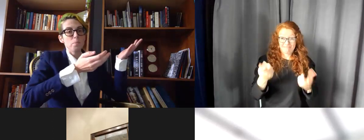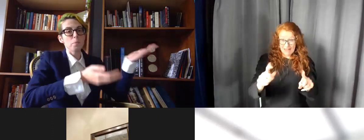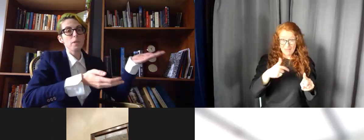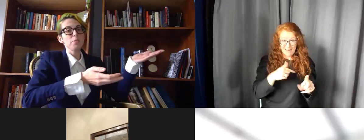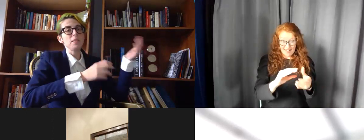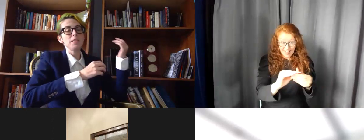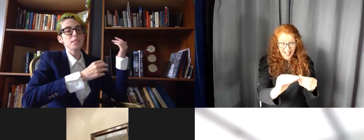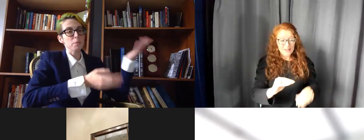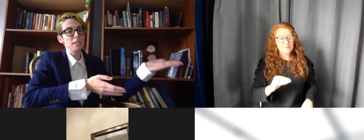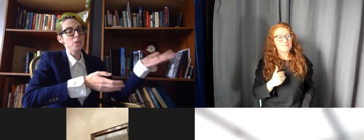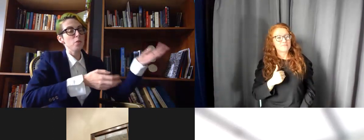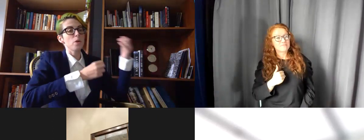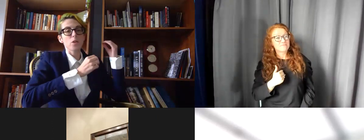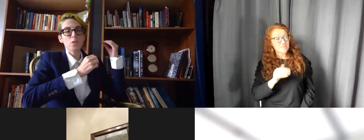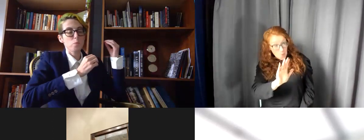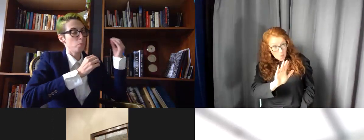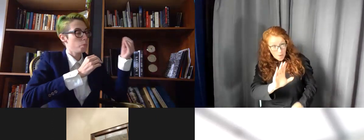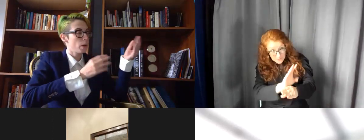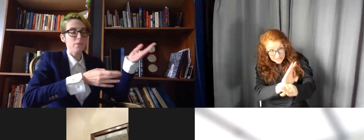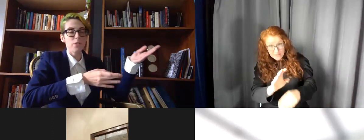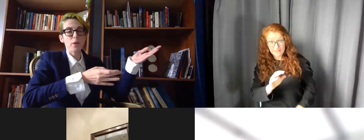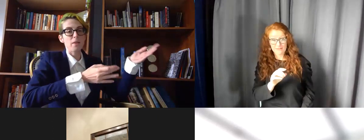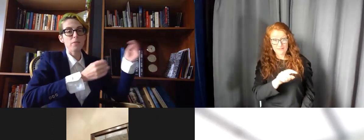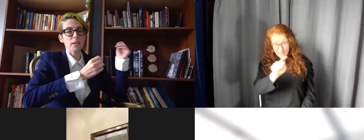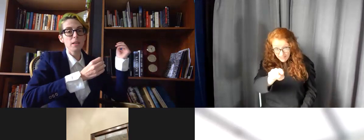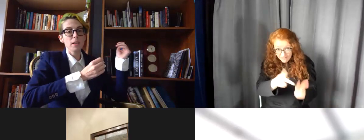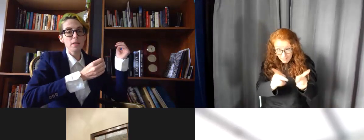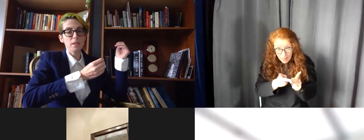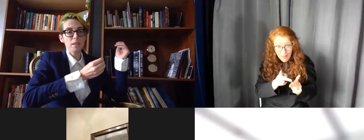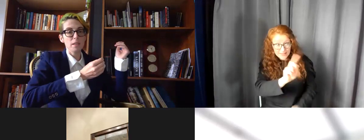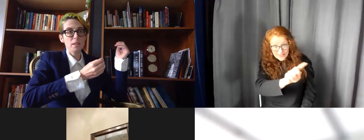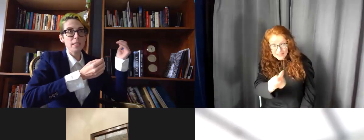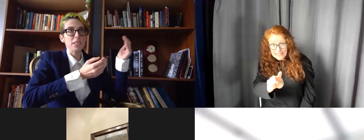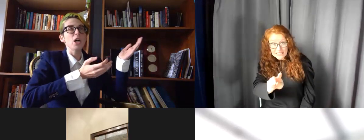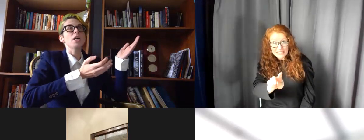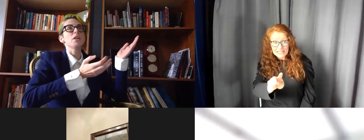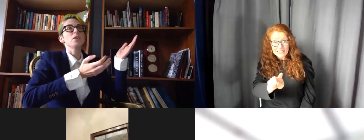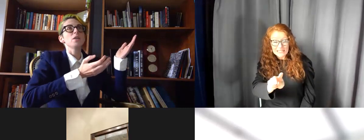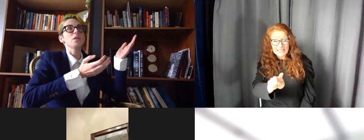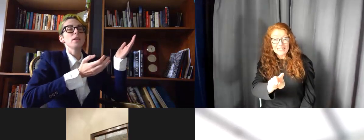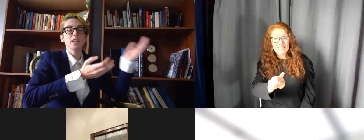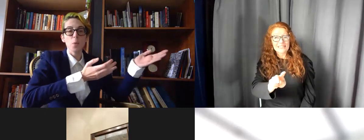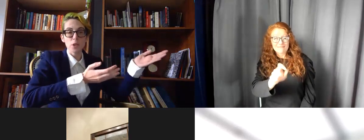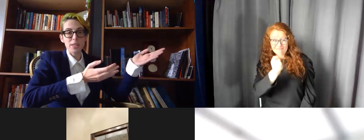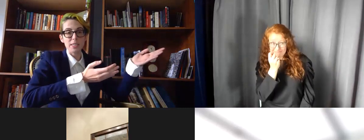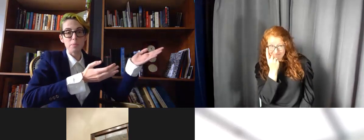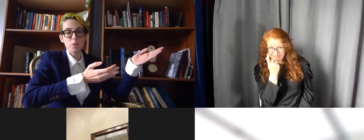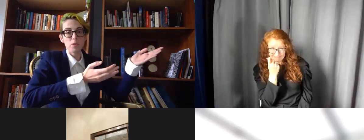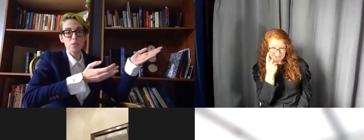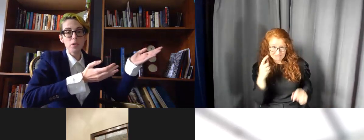Farrah Garland: the place of business. It's place that you work whatever you have like. It's not. It's not wheelchair accessible.